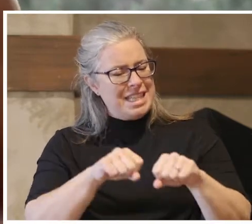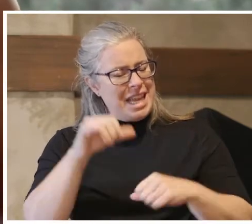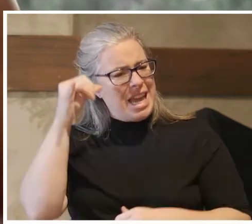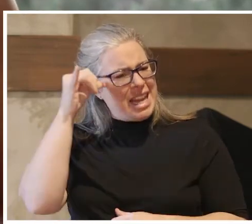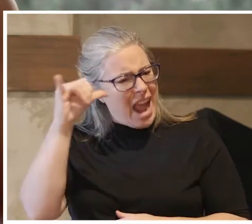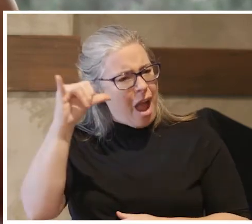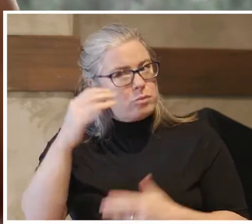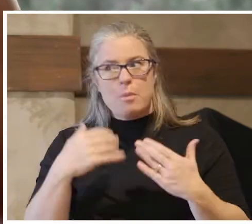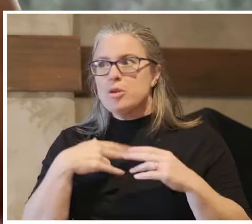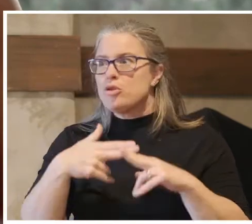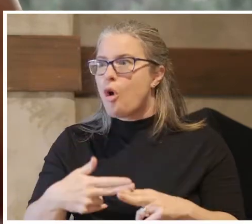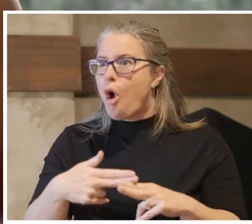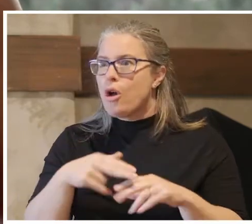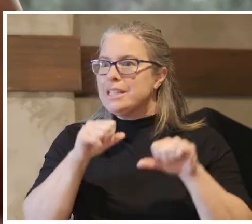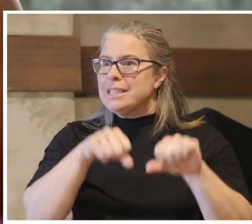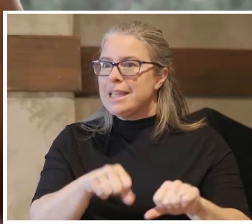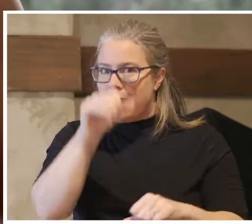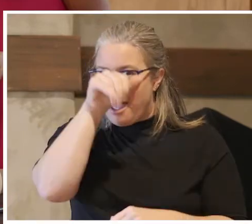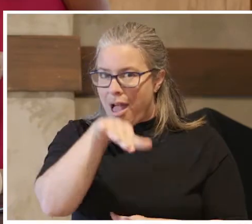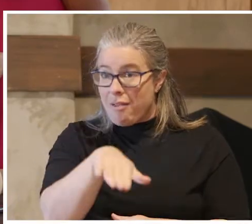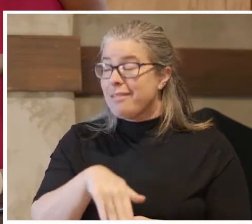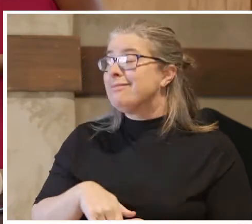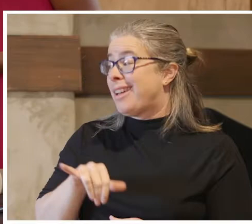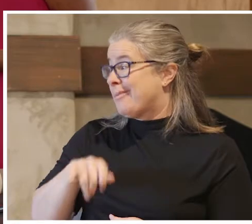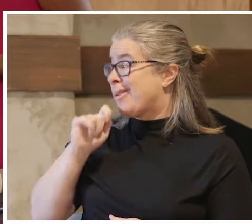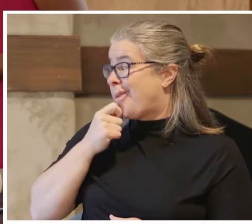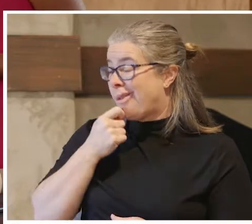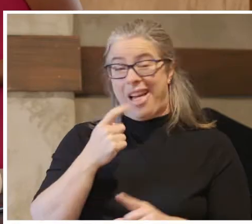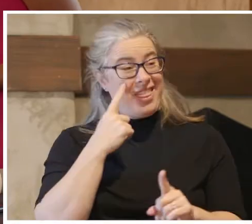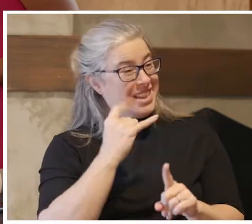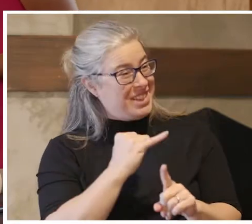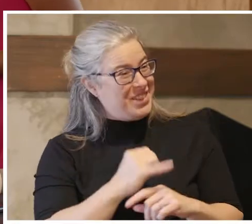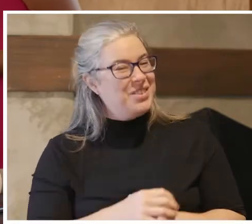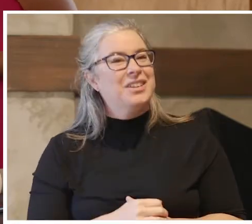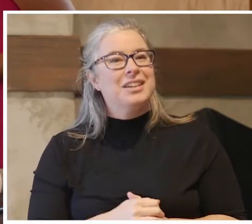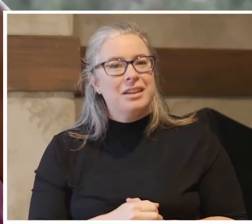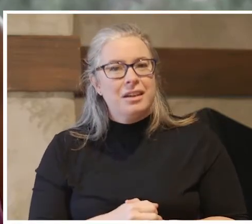Maybe they should be called sea elephants. I mean, that would be pretty cool. I think so too! (giggles)